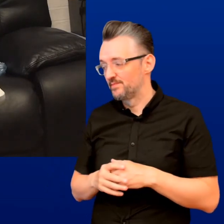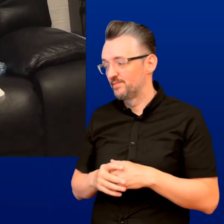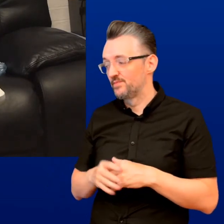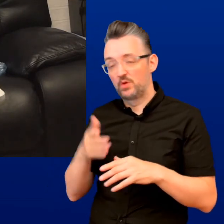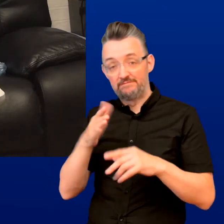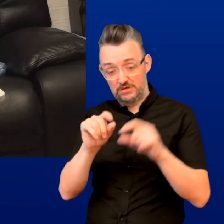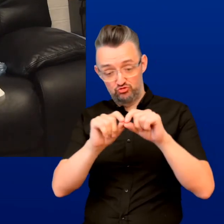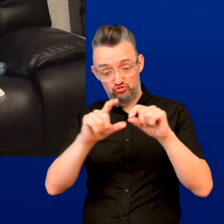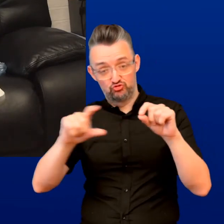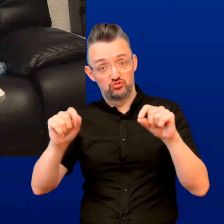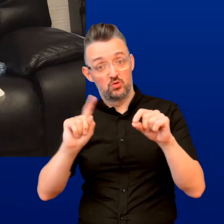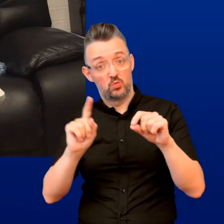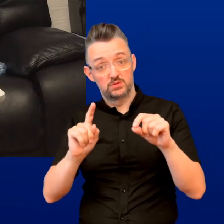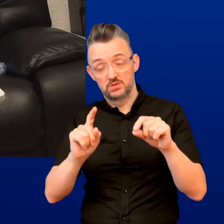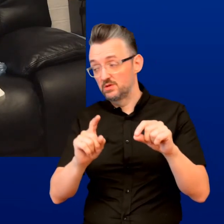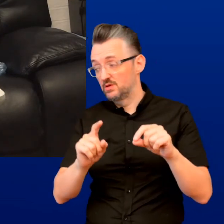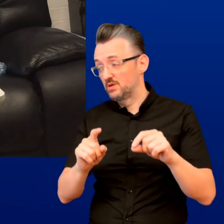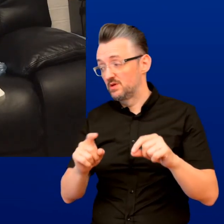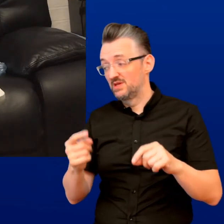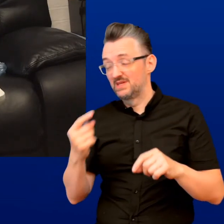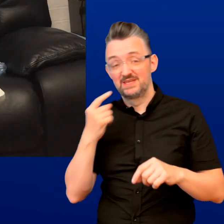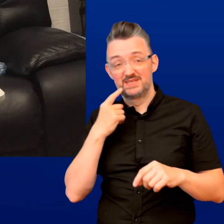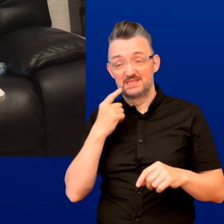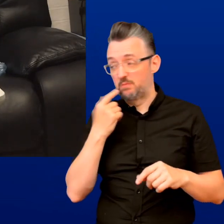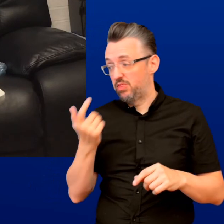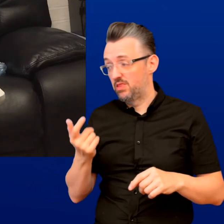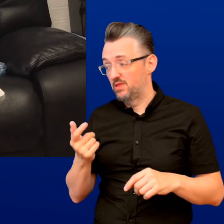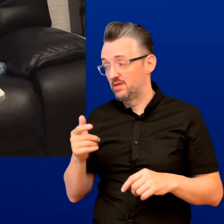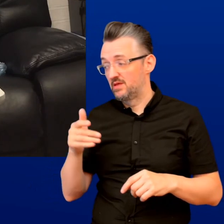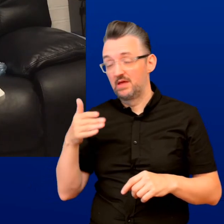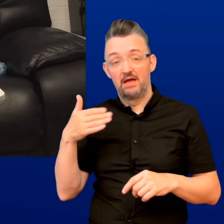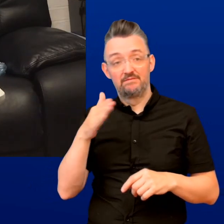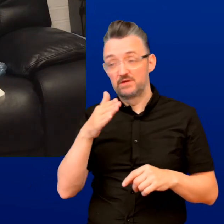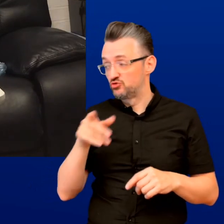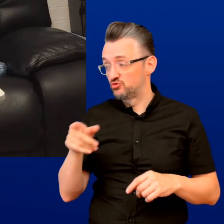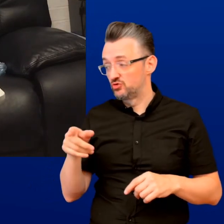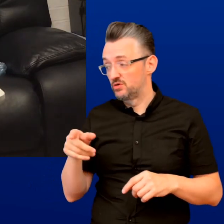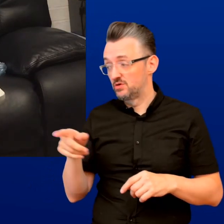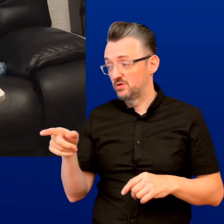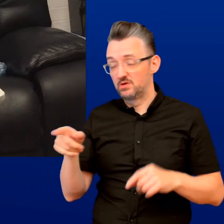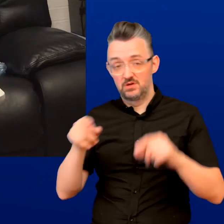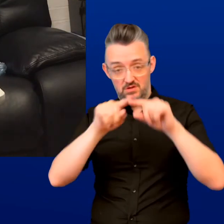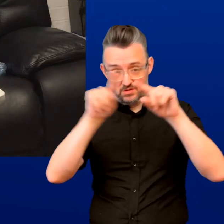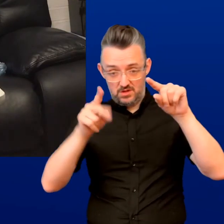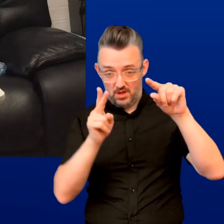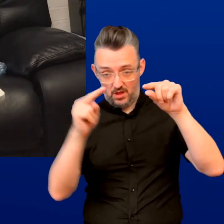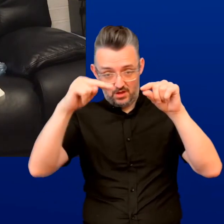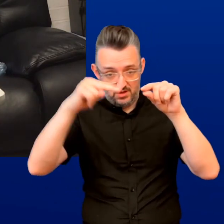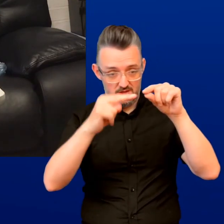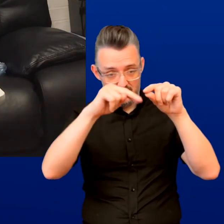was just a straightforward fish shape but then what I did was I put